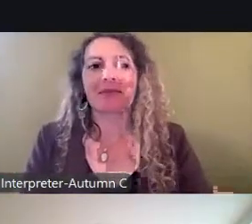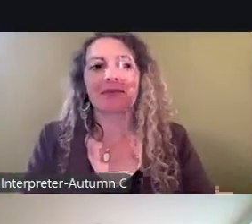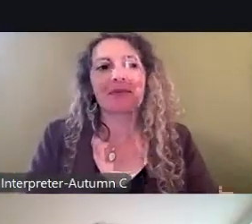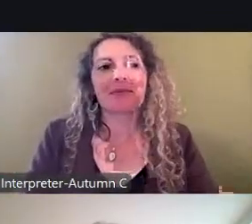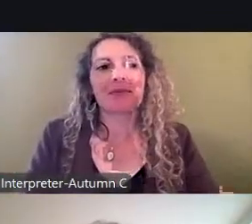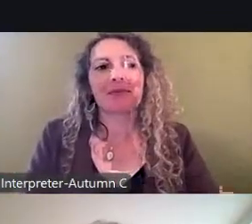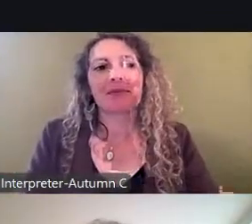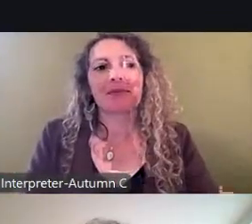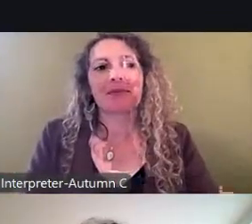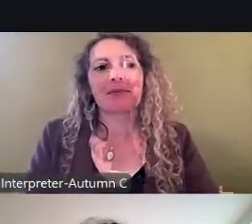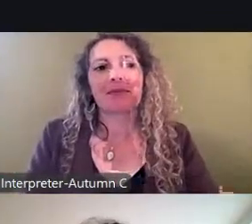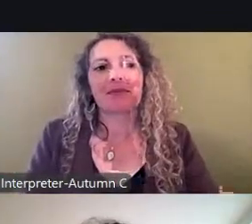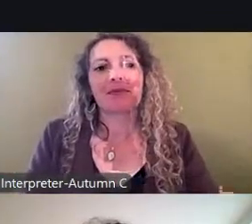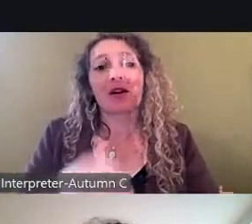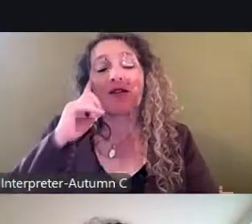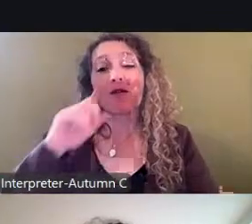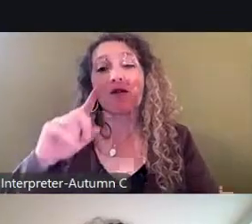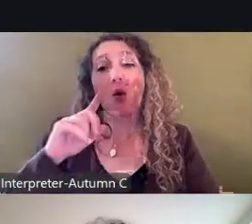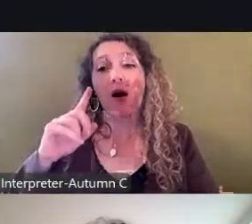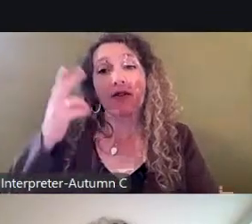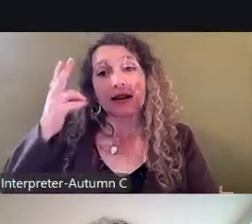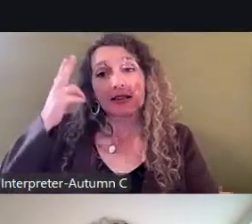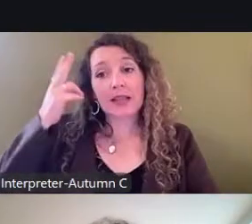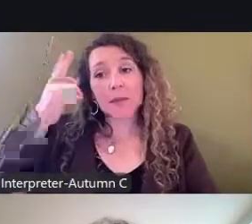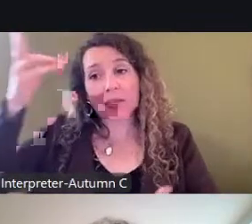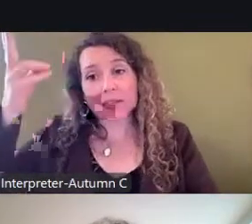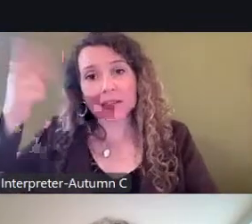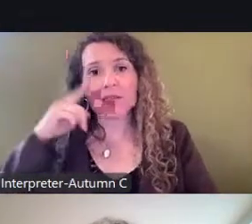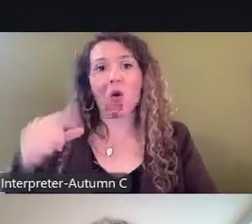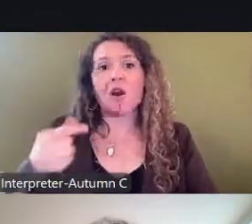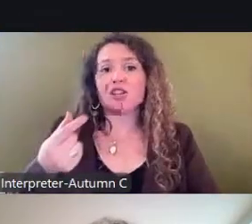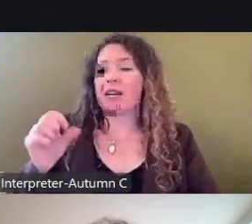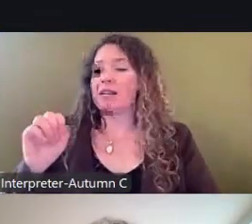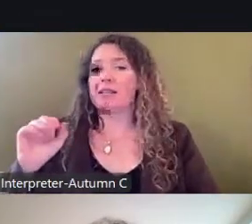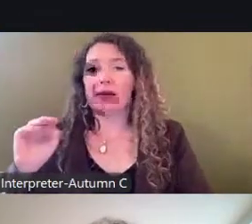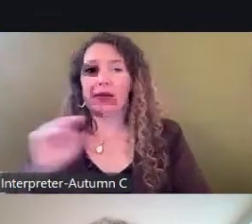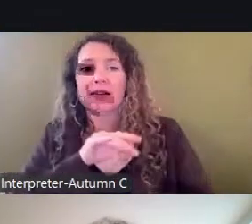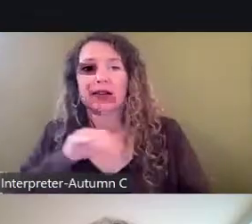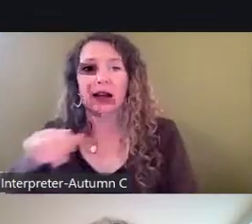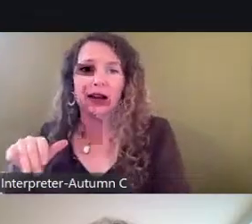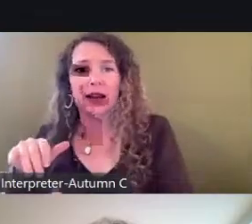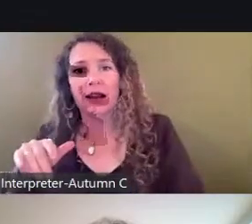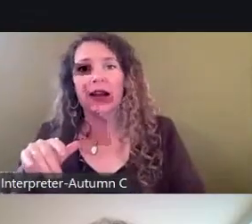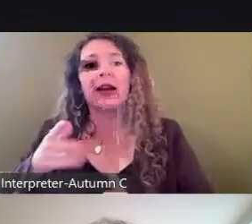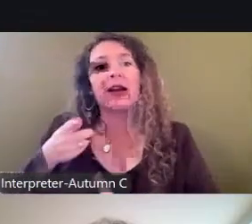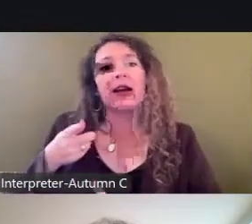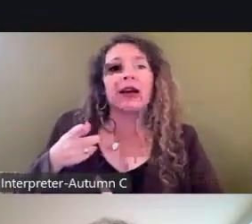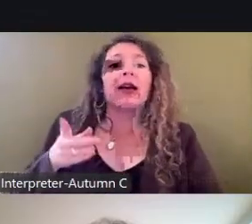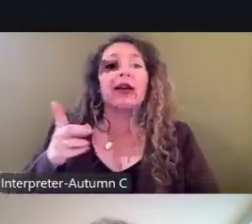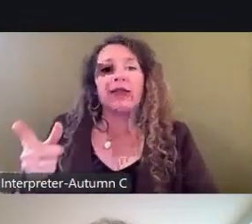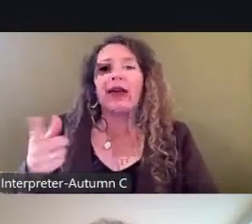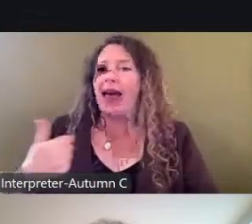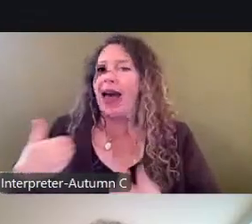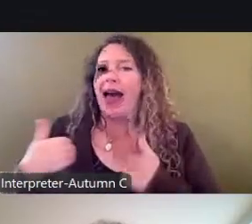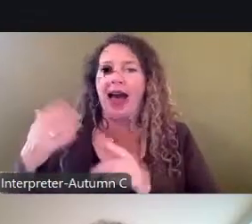So for this hypothesis, for this study, GSM, people with diabetes experience heightened discrimination and barriers to care at the clinic,